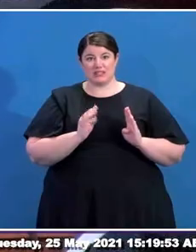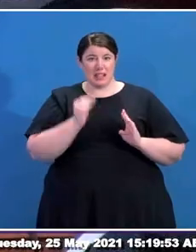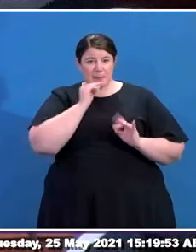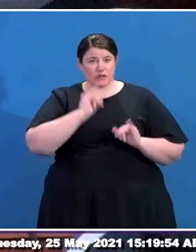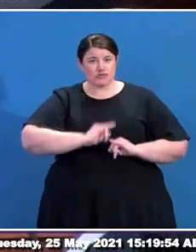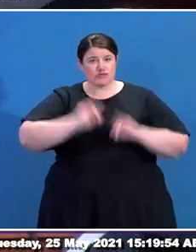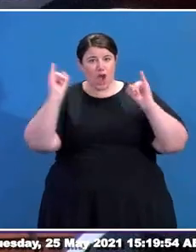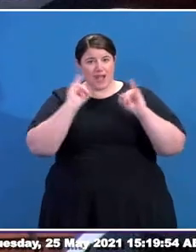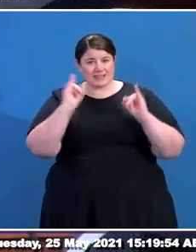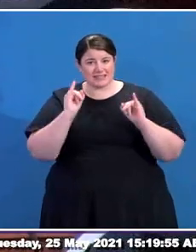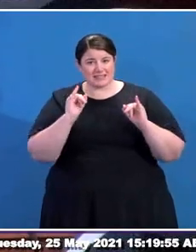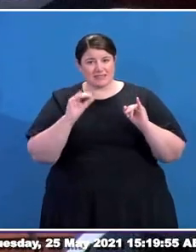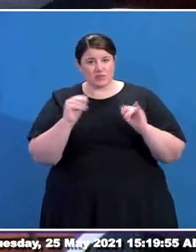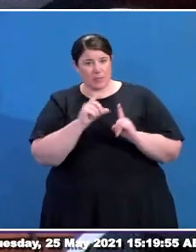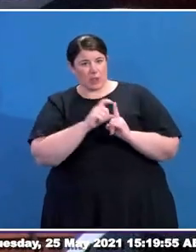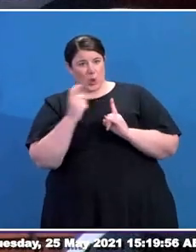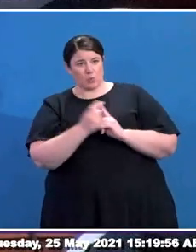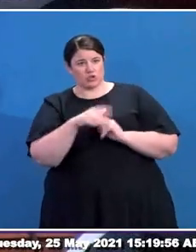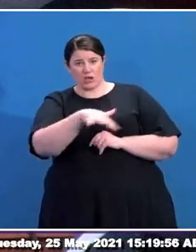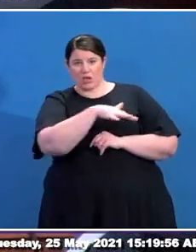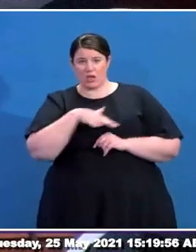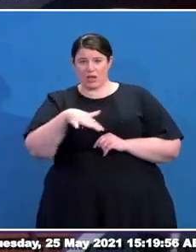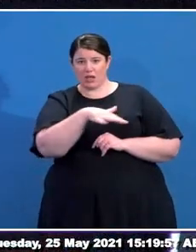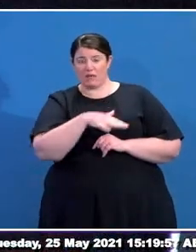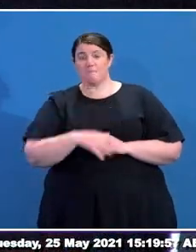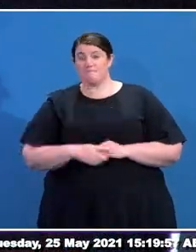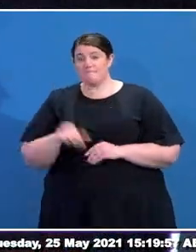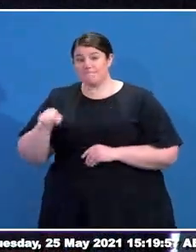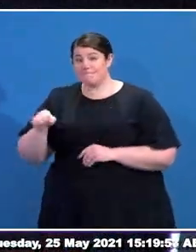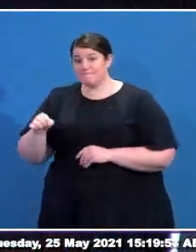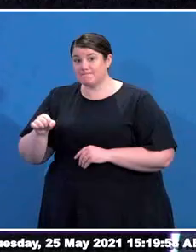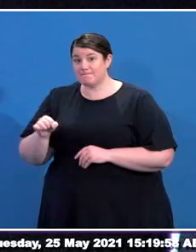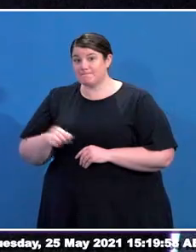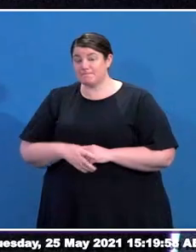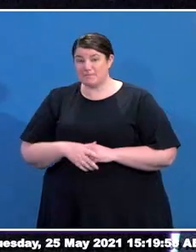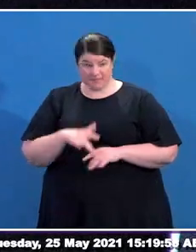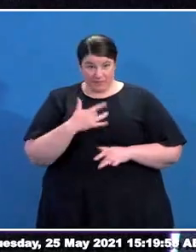from a culture perspective? Yes. MS EASTMAN: You felt it was in a crisis.